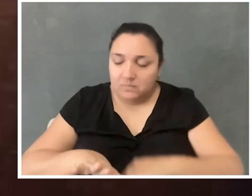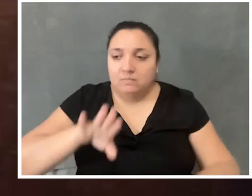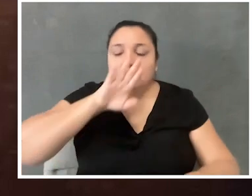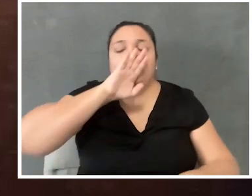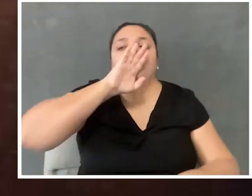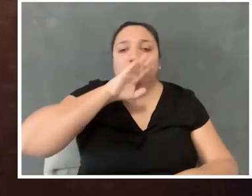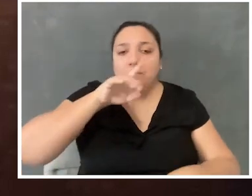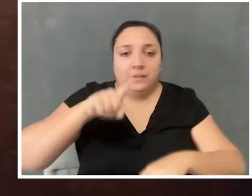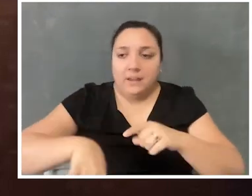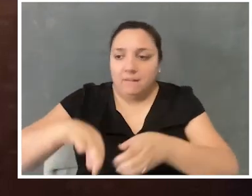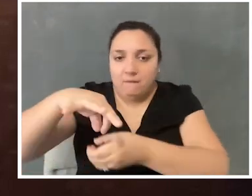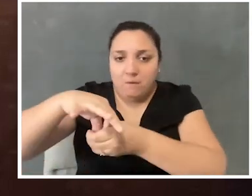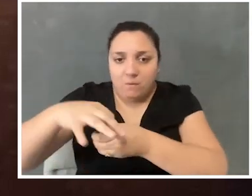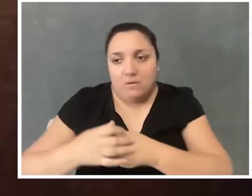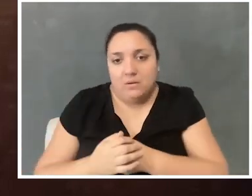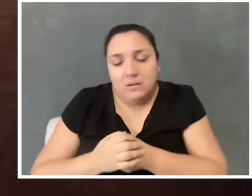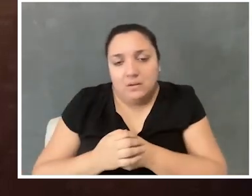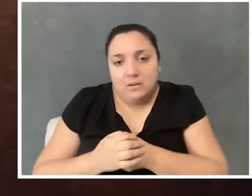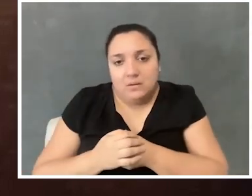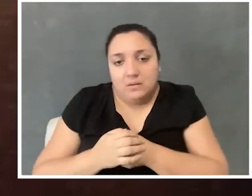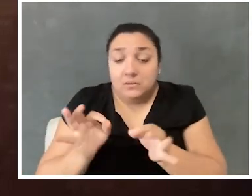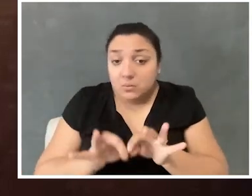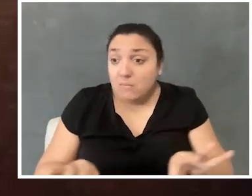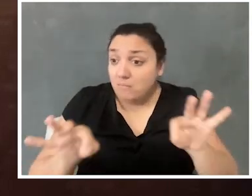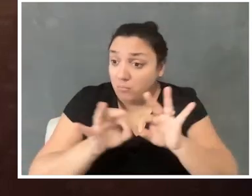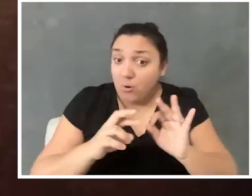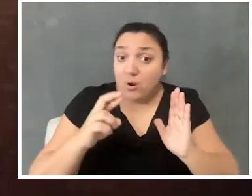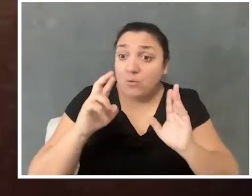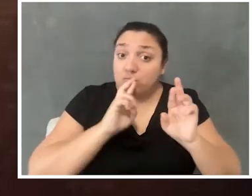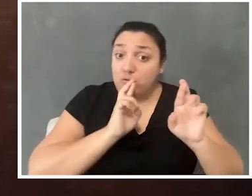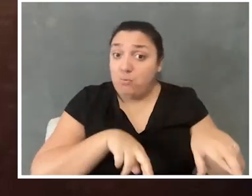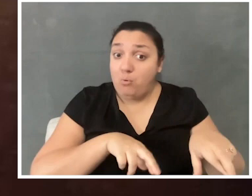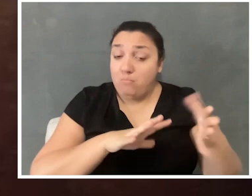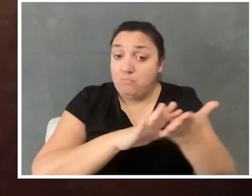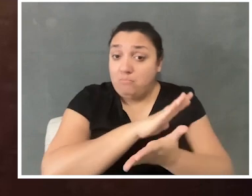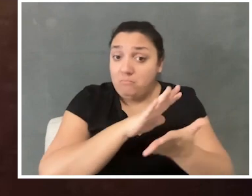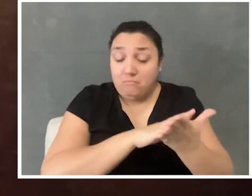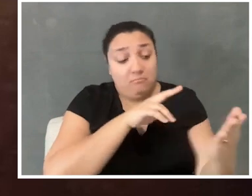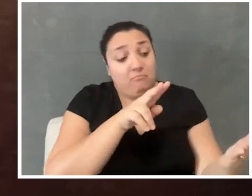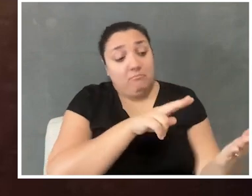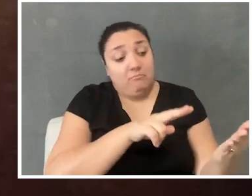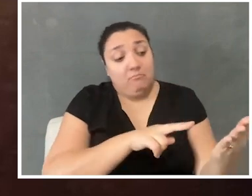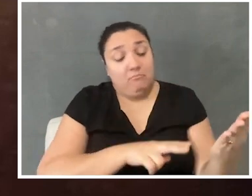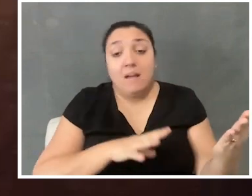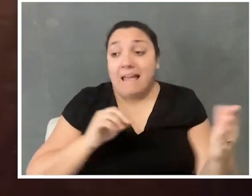And it's so important that we see this report and the poll site surveys that we do.